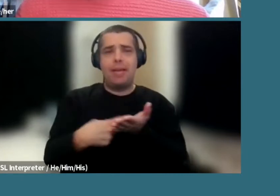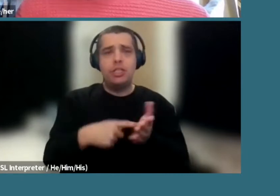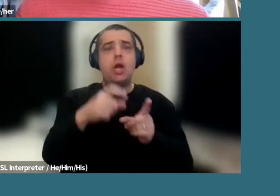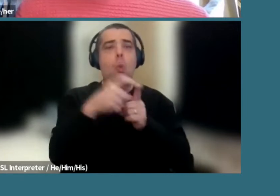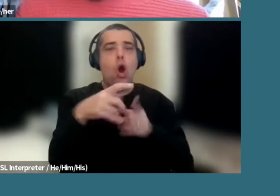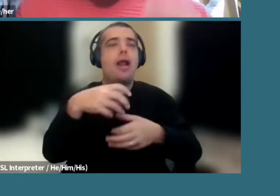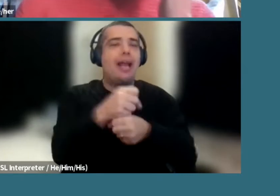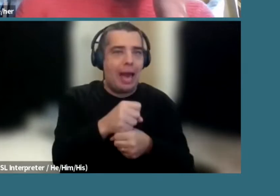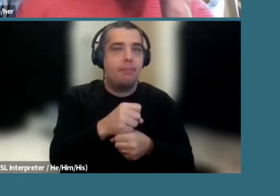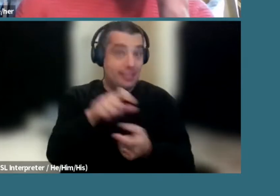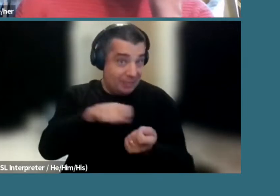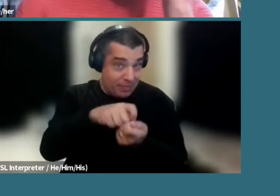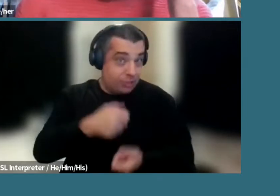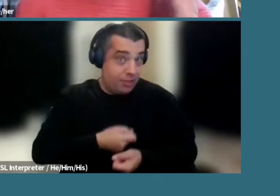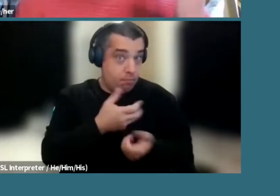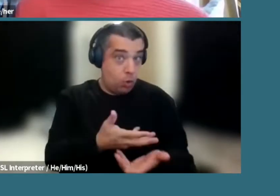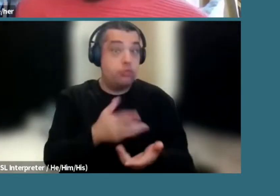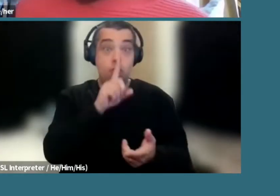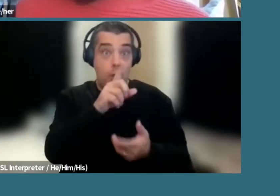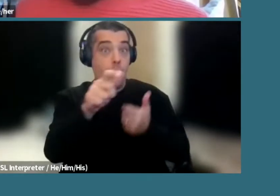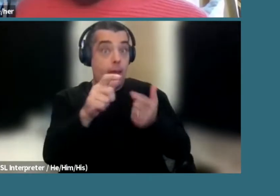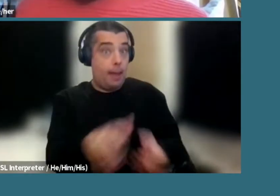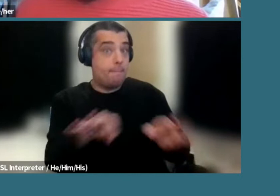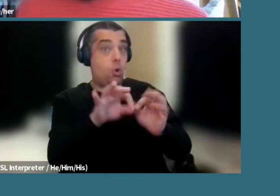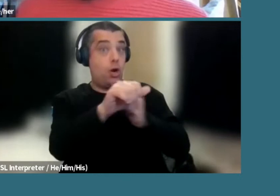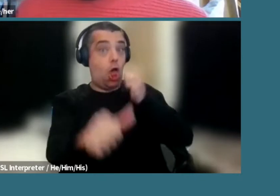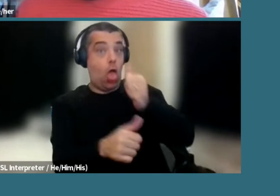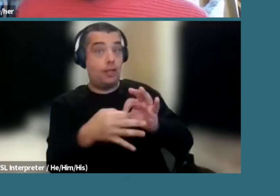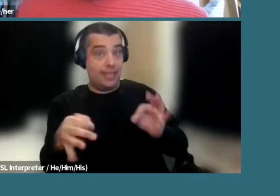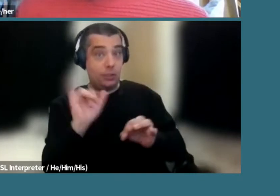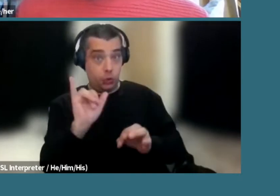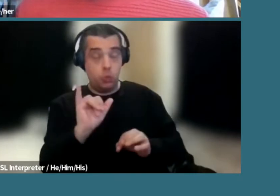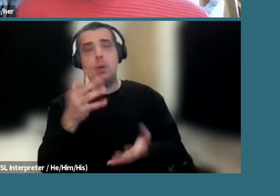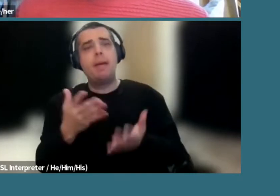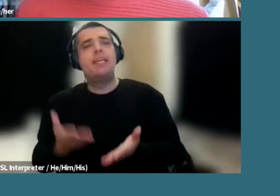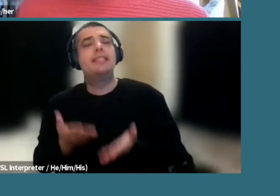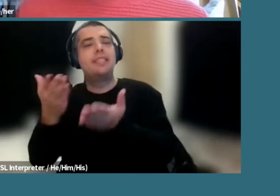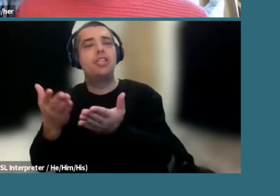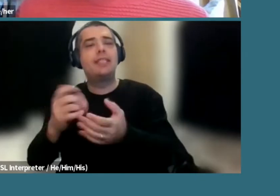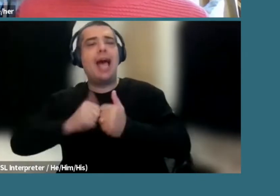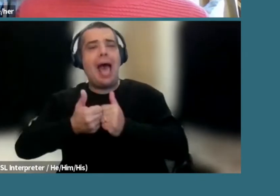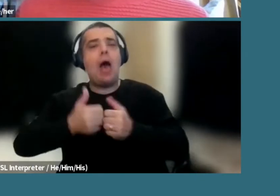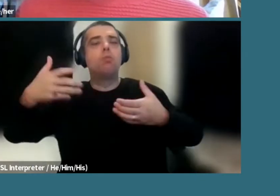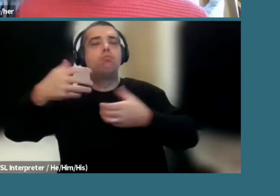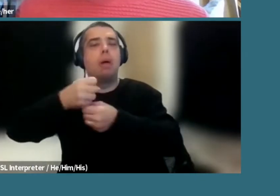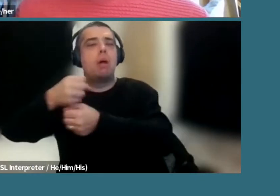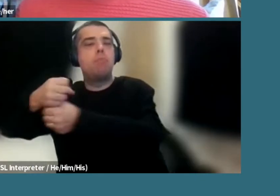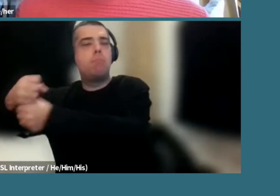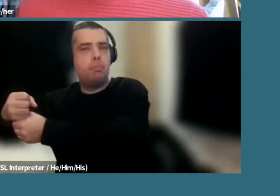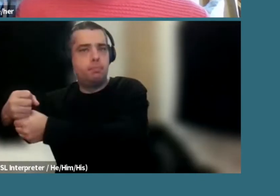and that's especially important for alt text and things that you might suggest cutting for brevity, especially because there are some